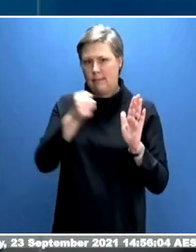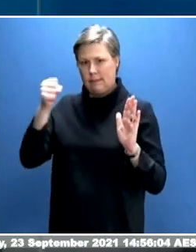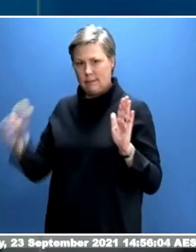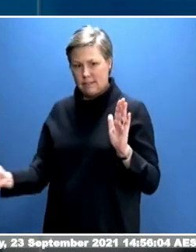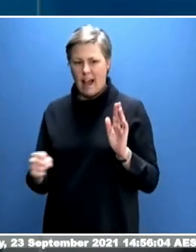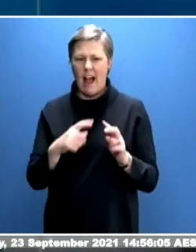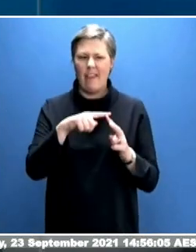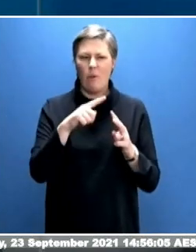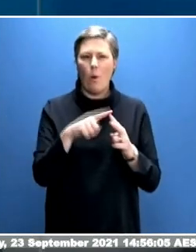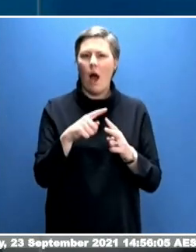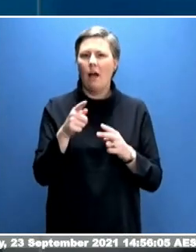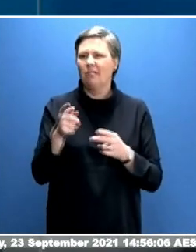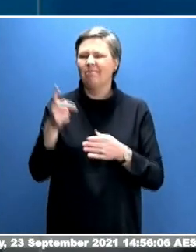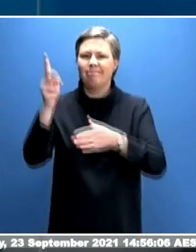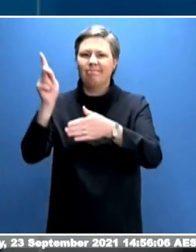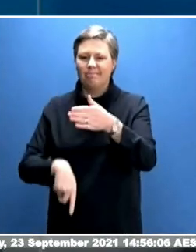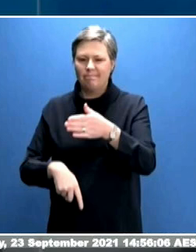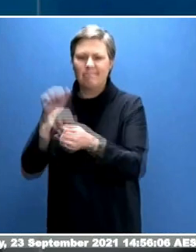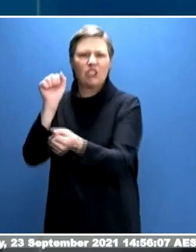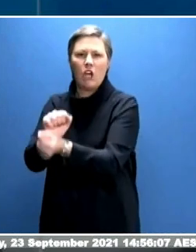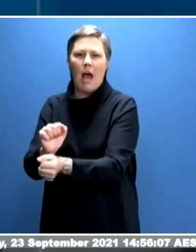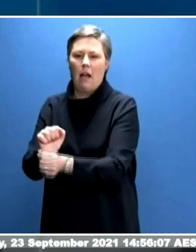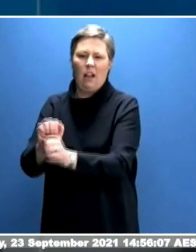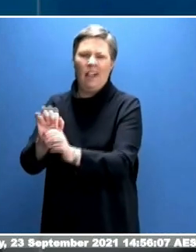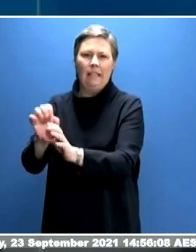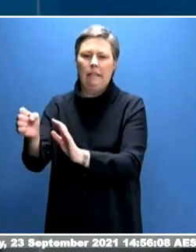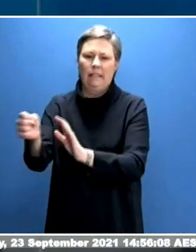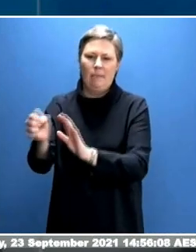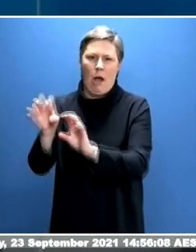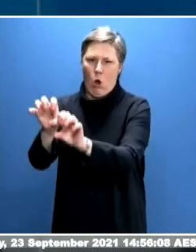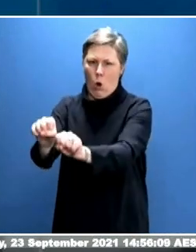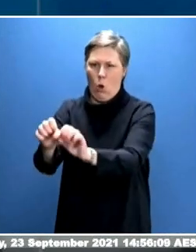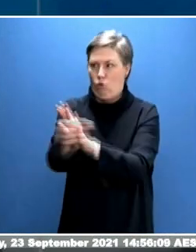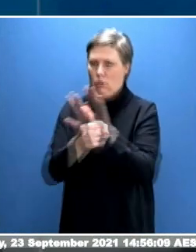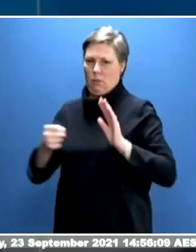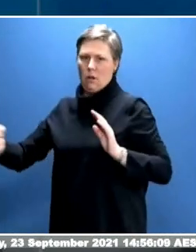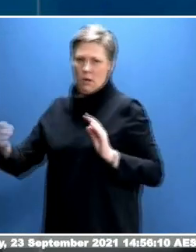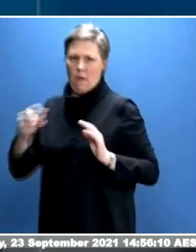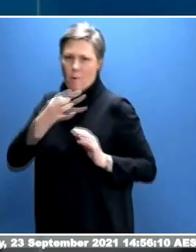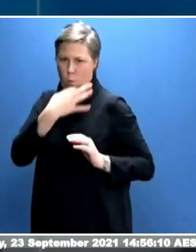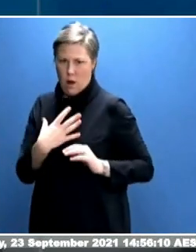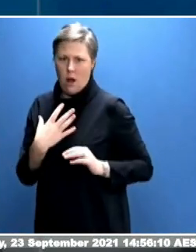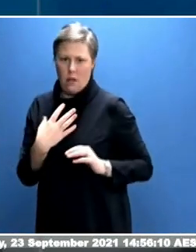framework, and that's for long-term protection of the program and of the young